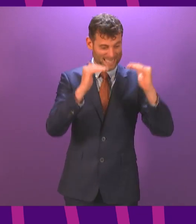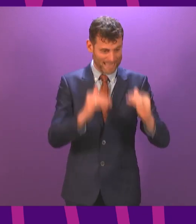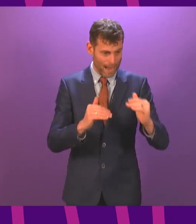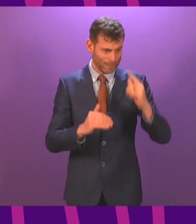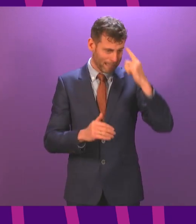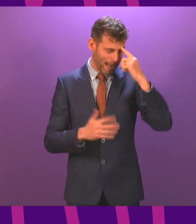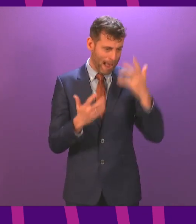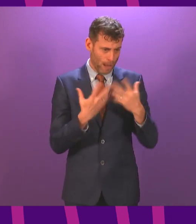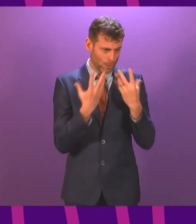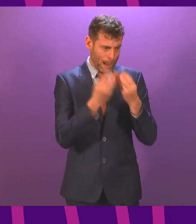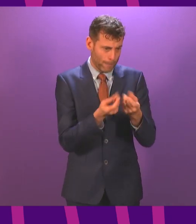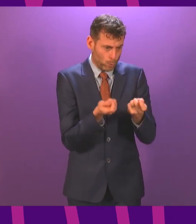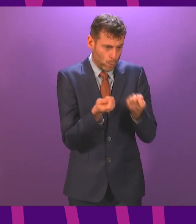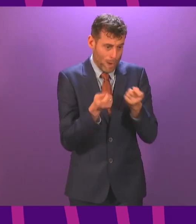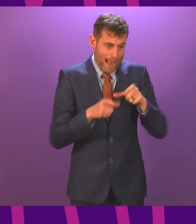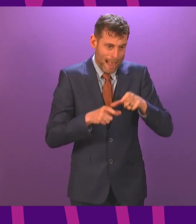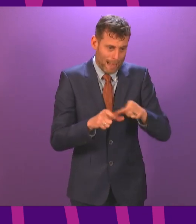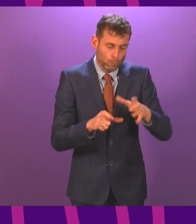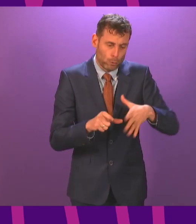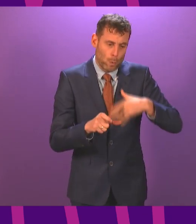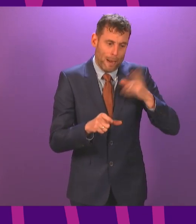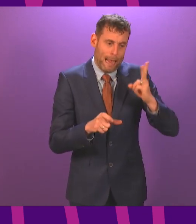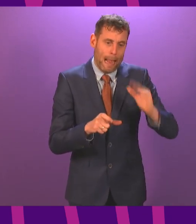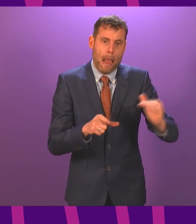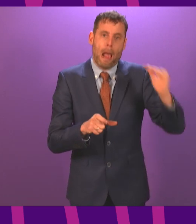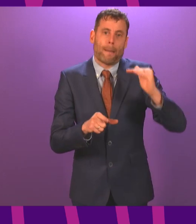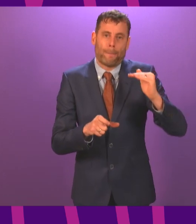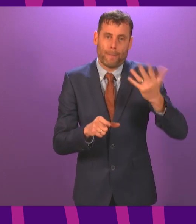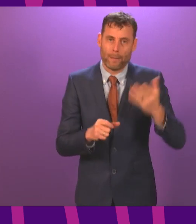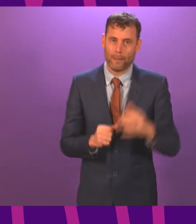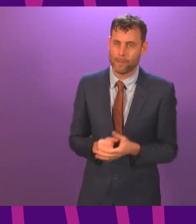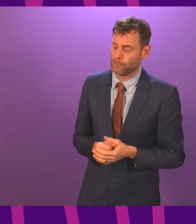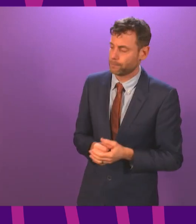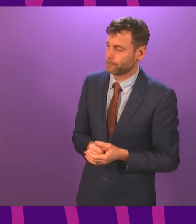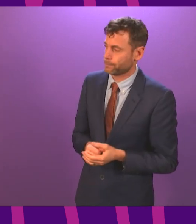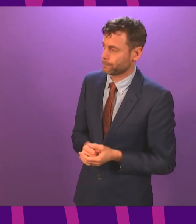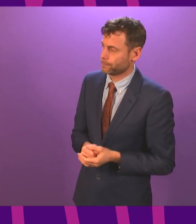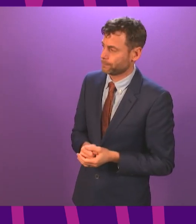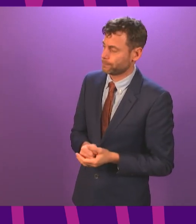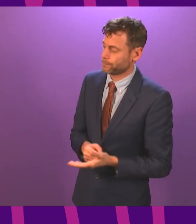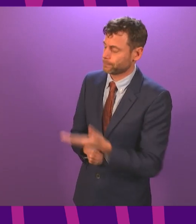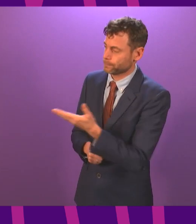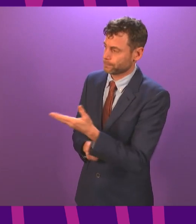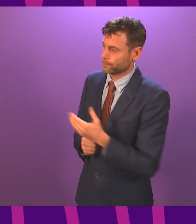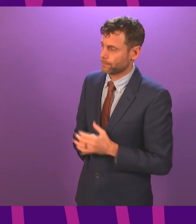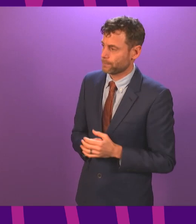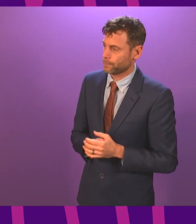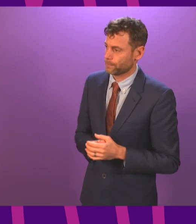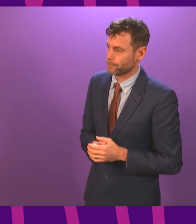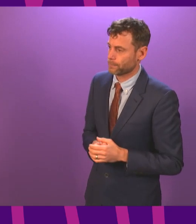Council and with other local authorities will be important in the collective attempt to avoid that happening.